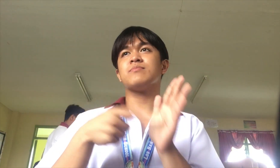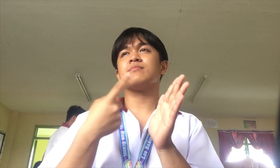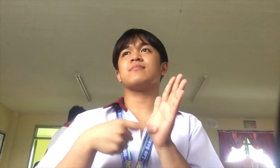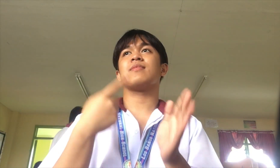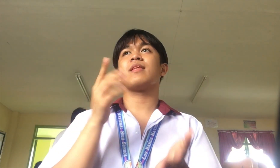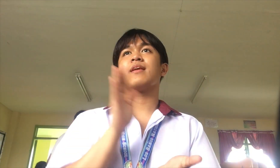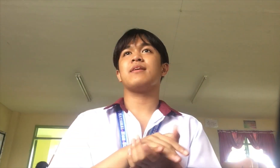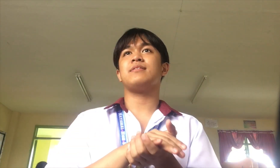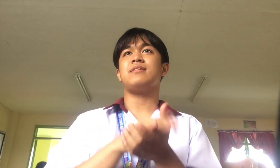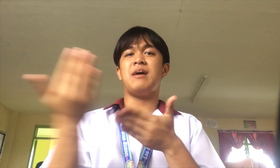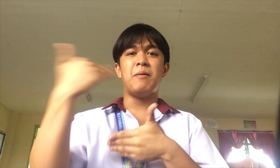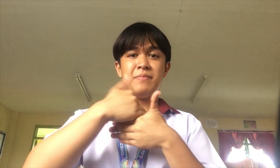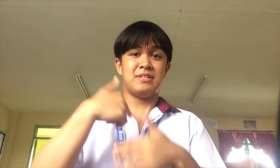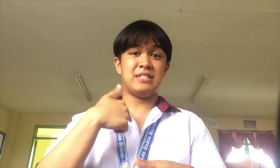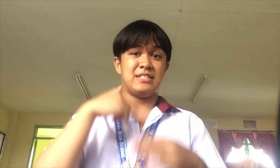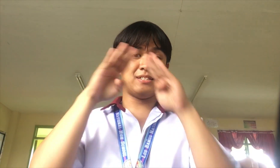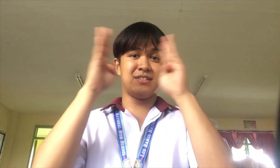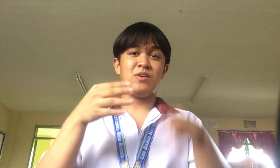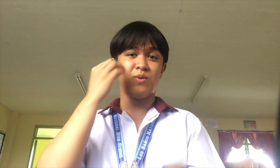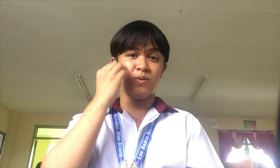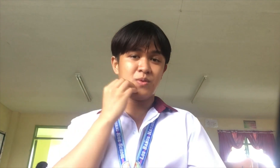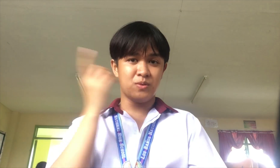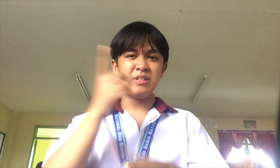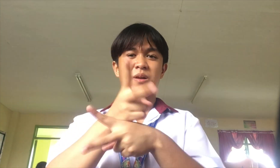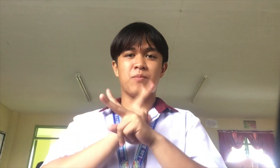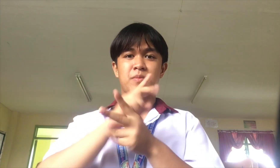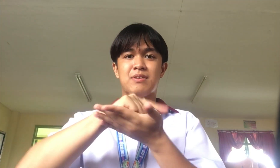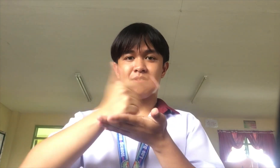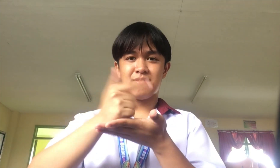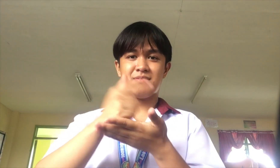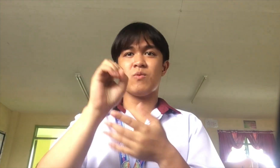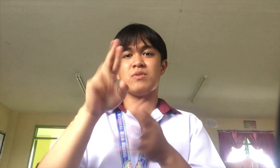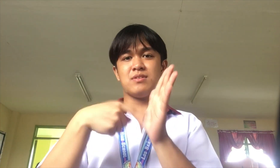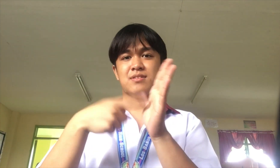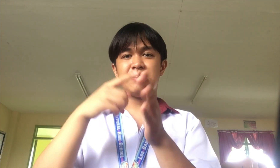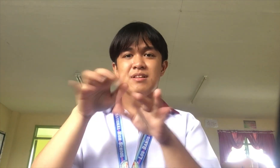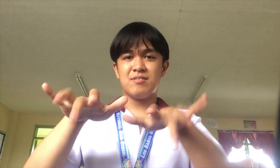and sometimes, uhmm....they even came in my house to borrow my laptop or sometimes, computer ( PC deskptop )